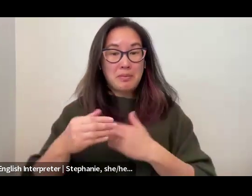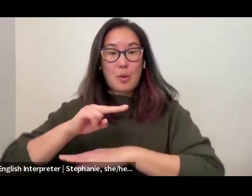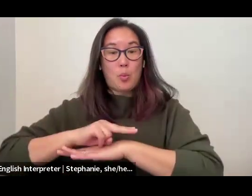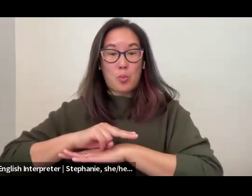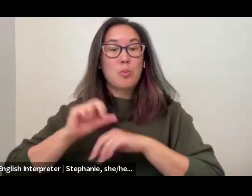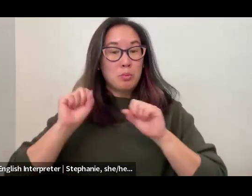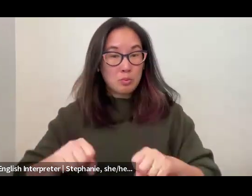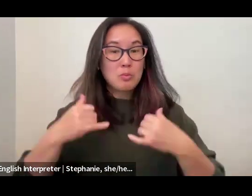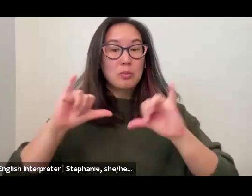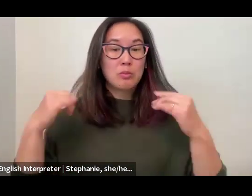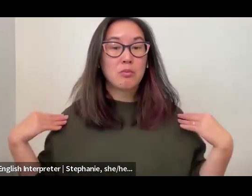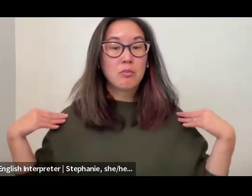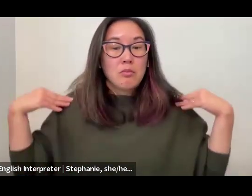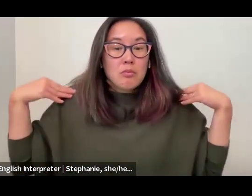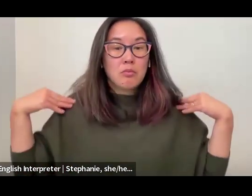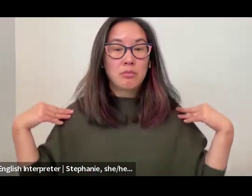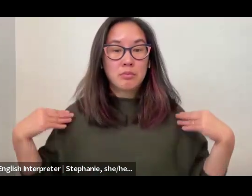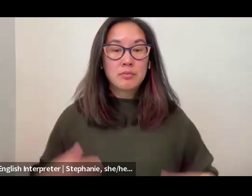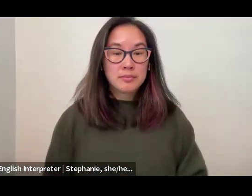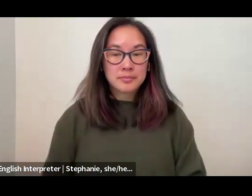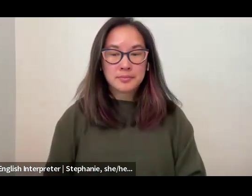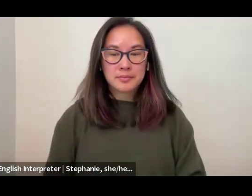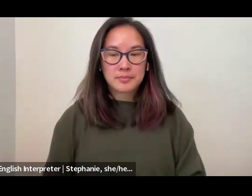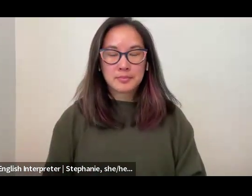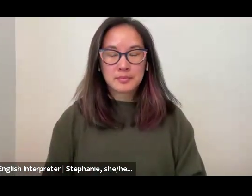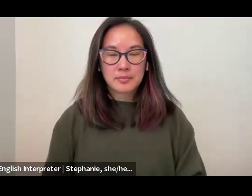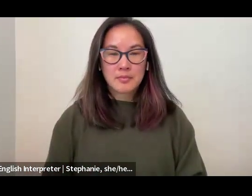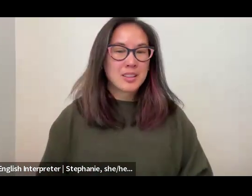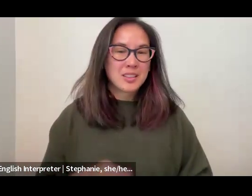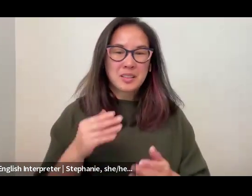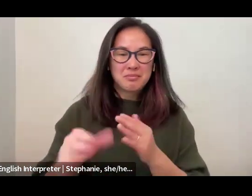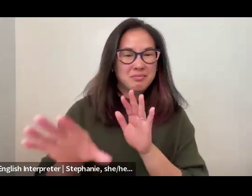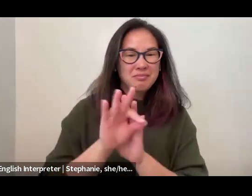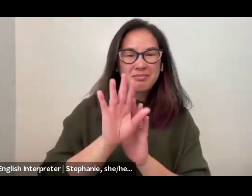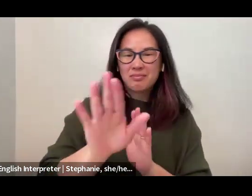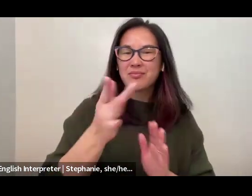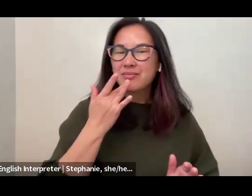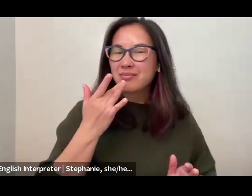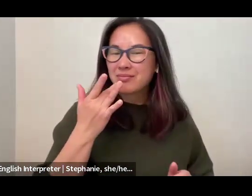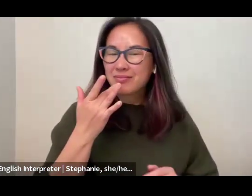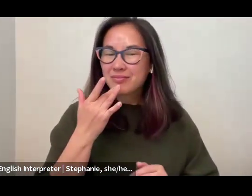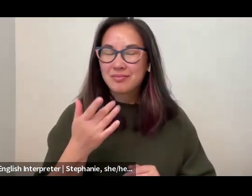All right, so, pick your poise, and we're going to do five. And I will count my breath.